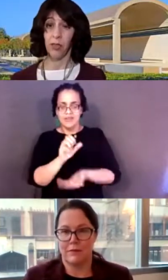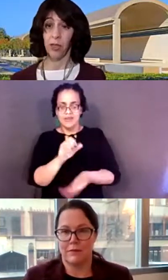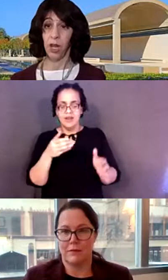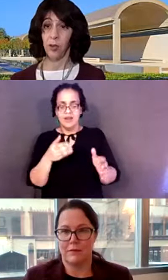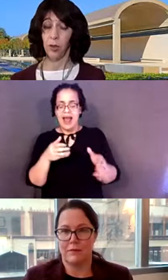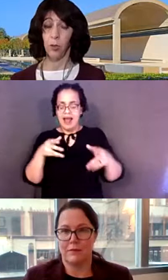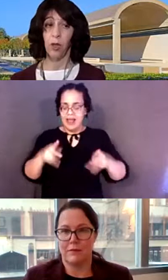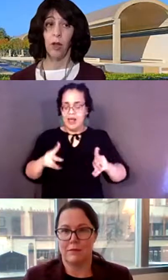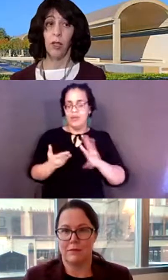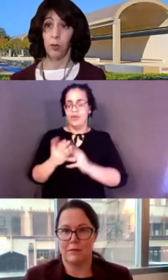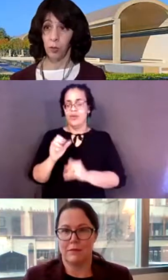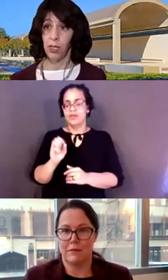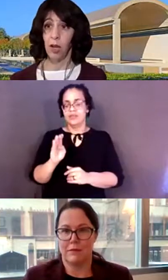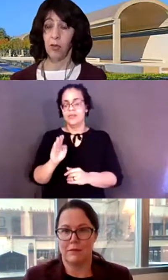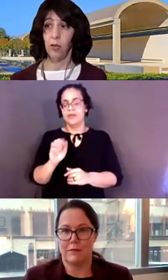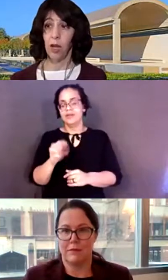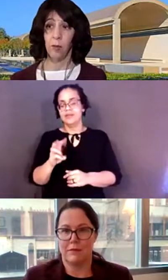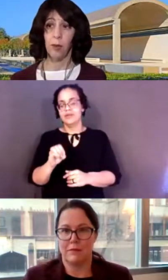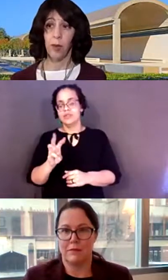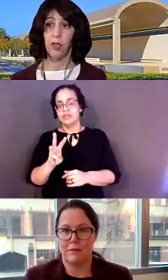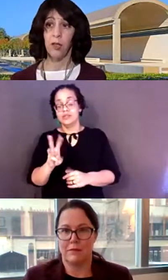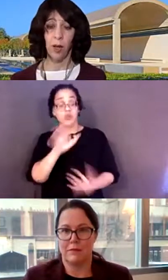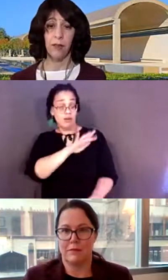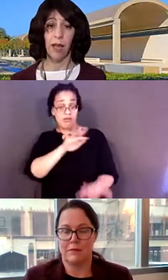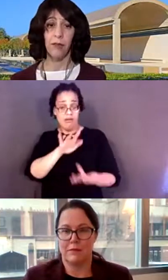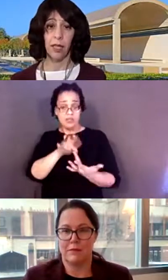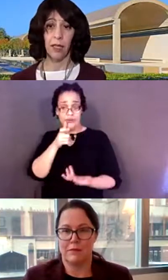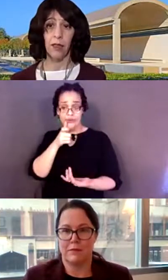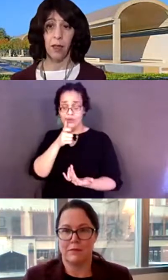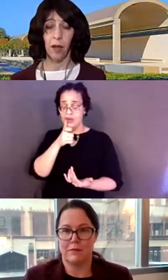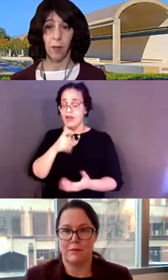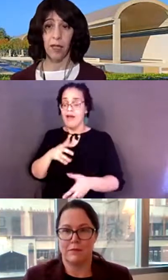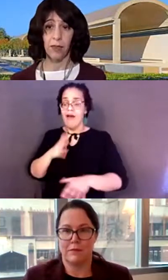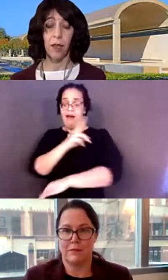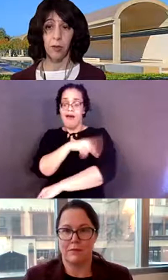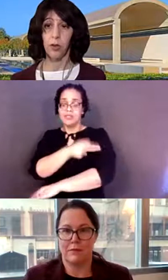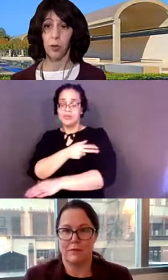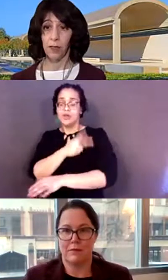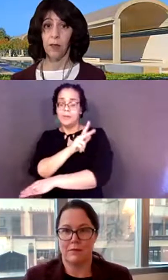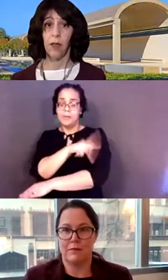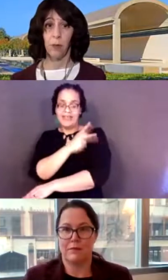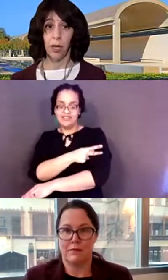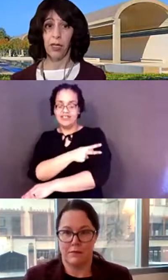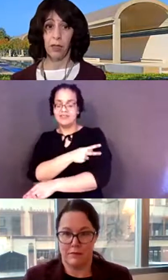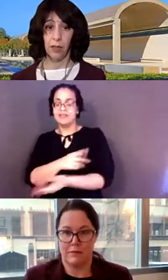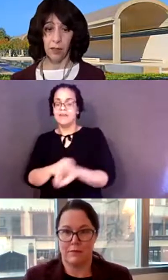reach out to. You can reach out to the hospital's patients rights advocate,